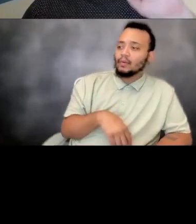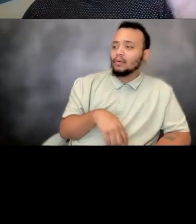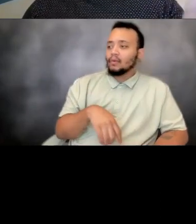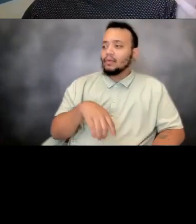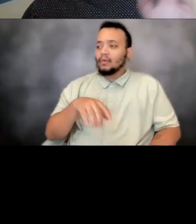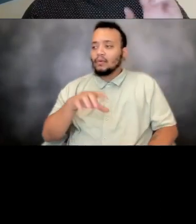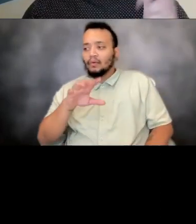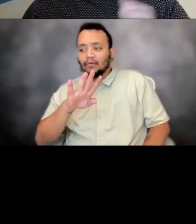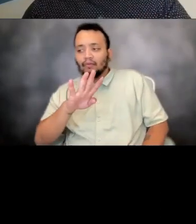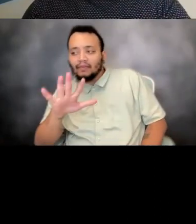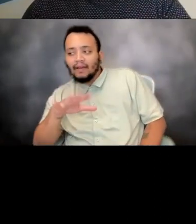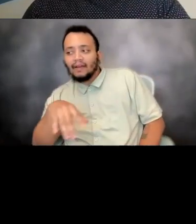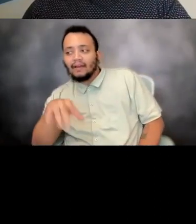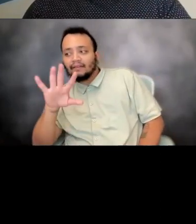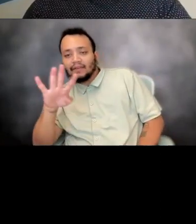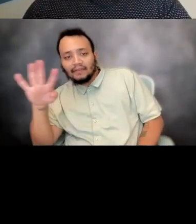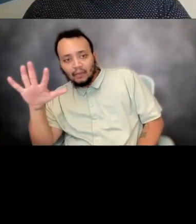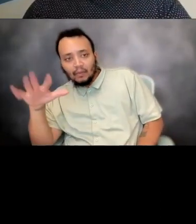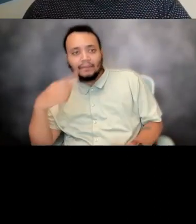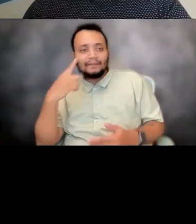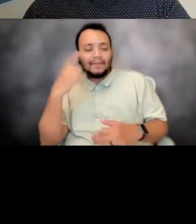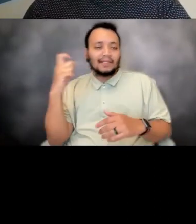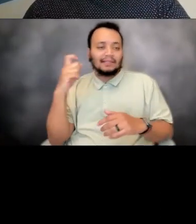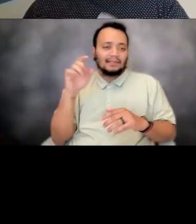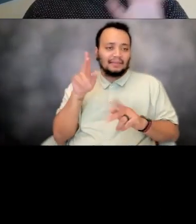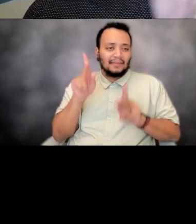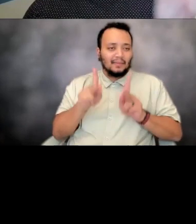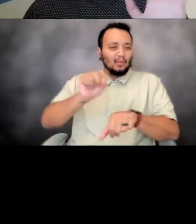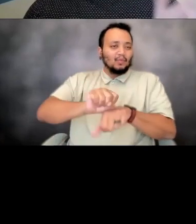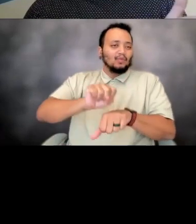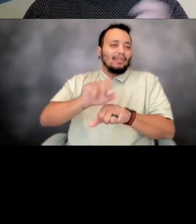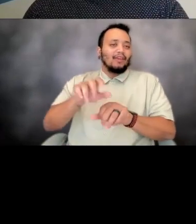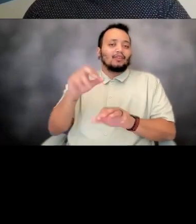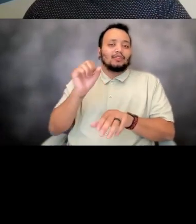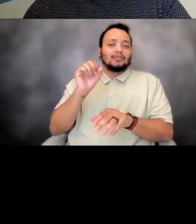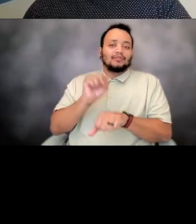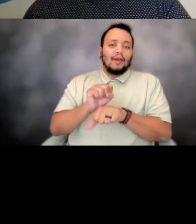knowing it's people's like role and job capacity.